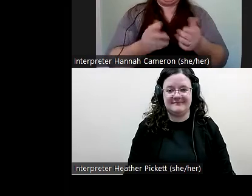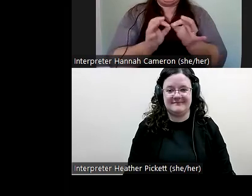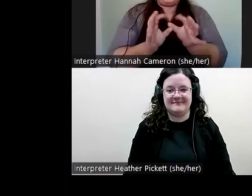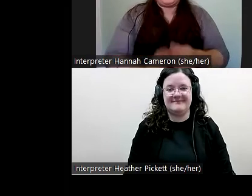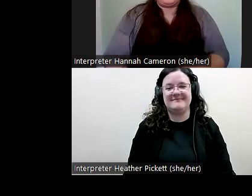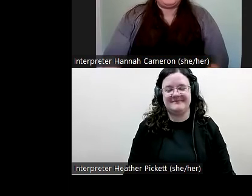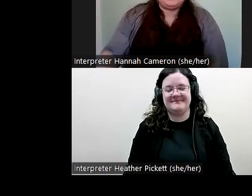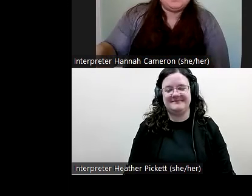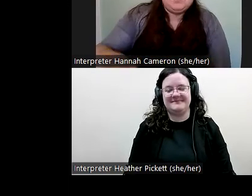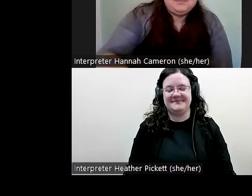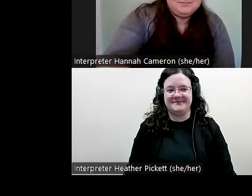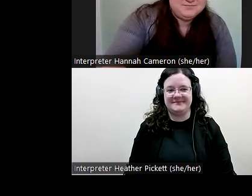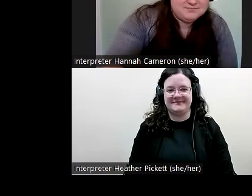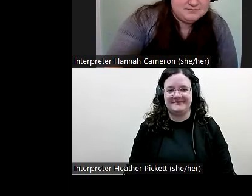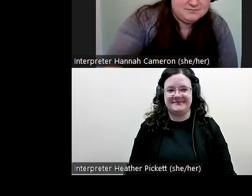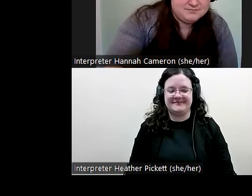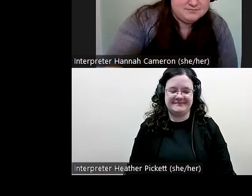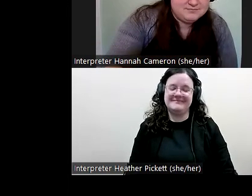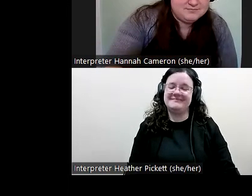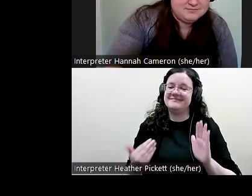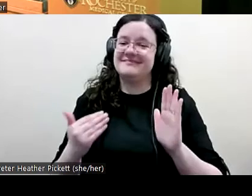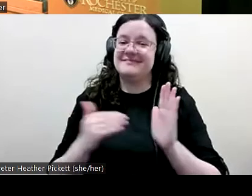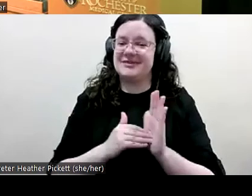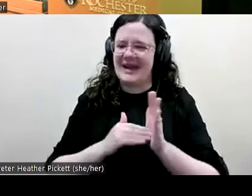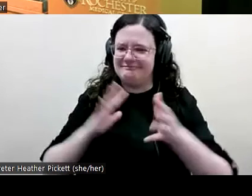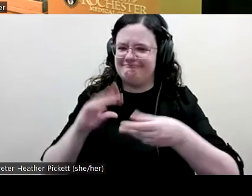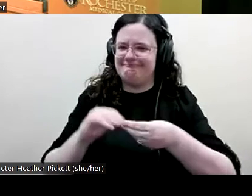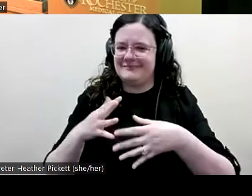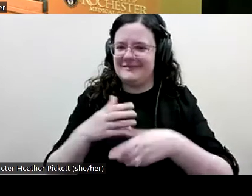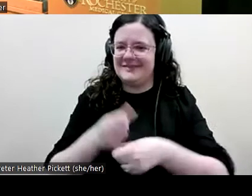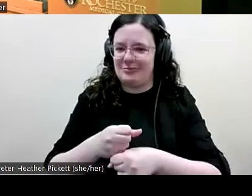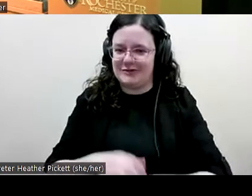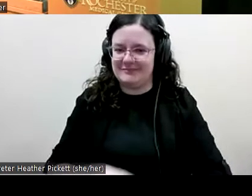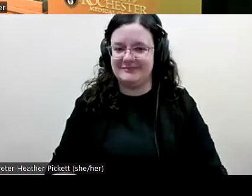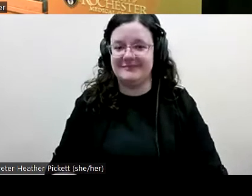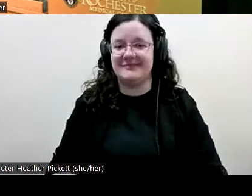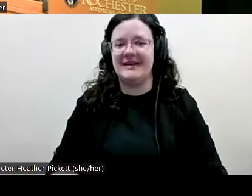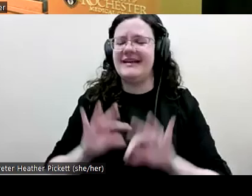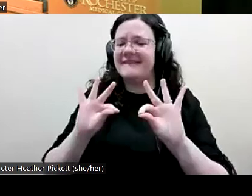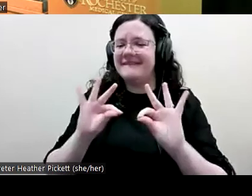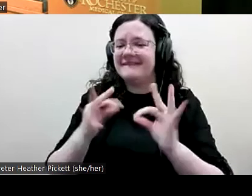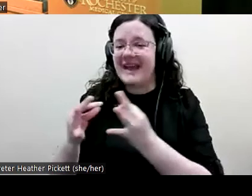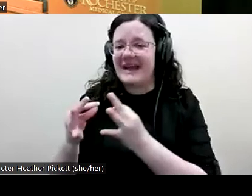again um just to kind of sum up seek out families um for their engagement and support you know ask